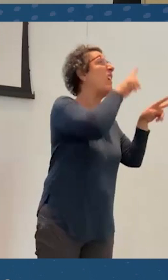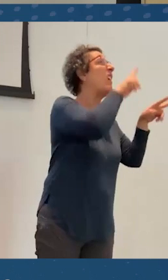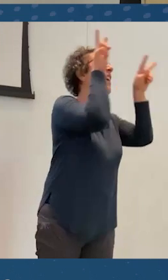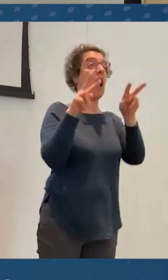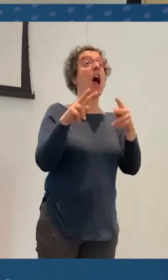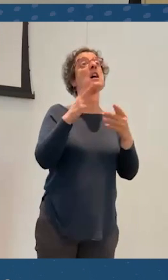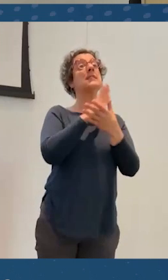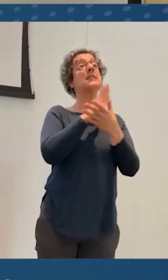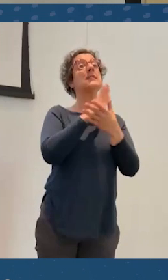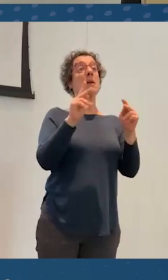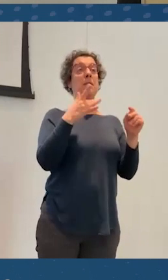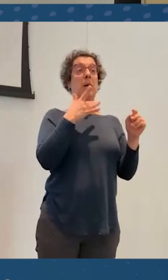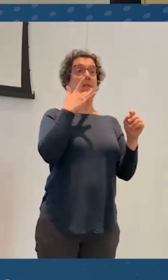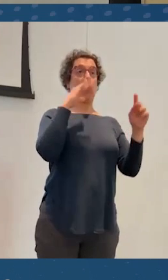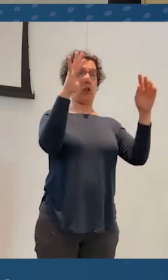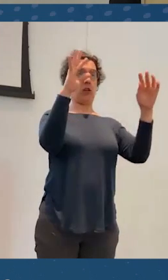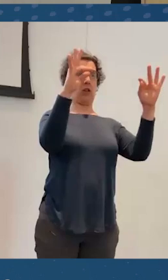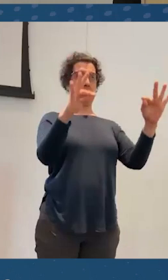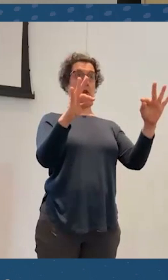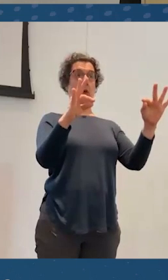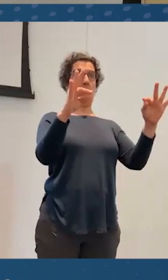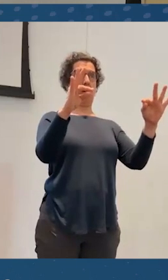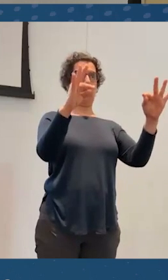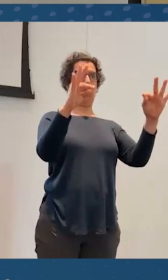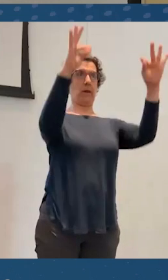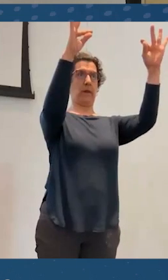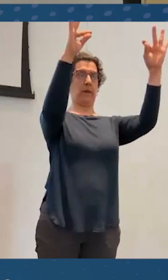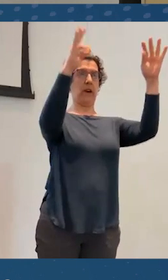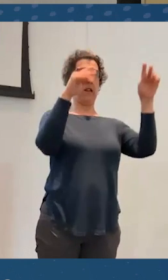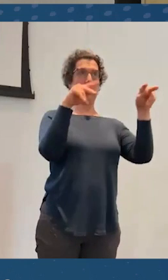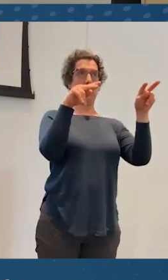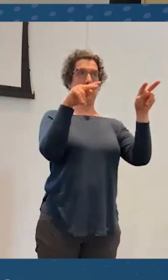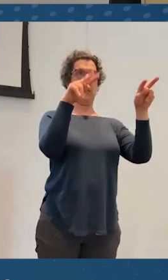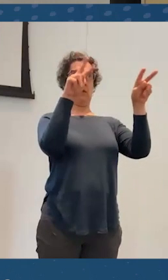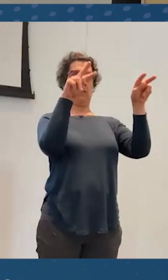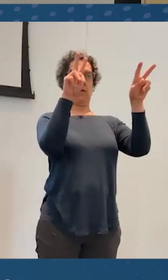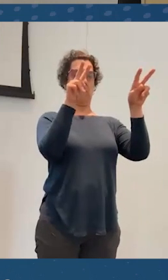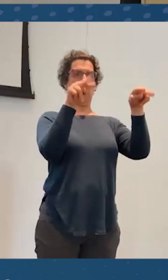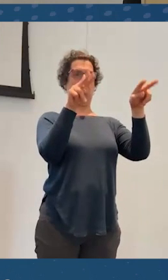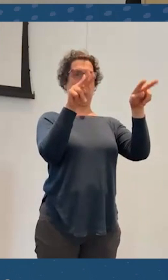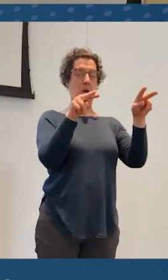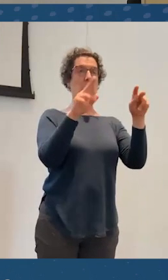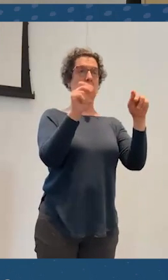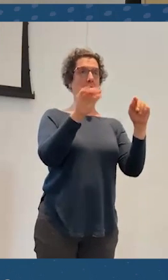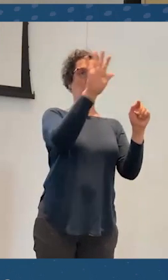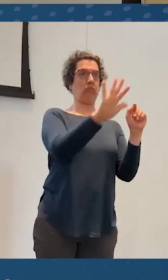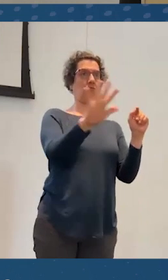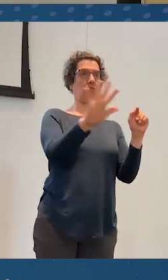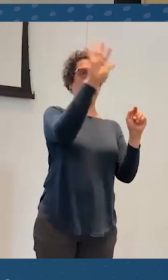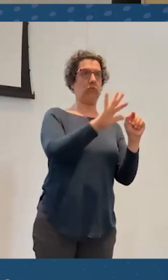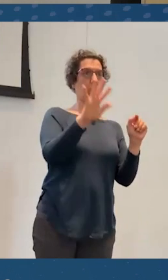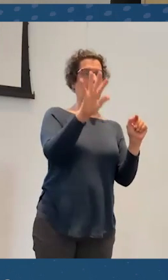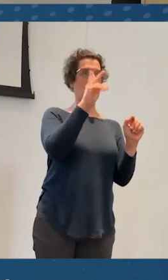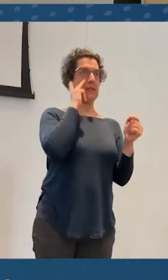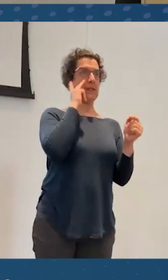just a little bit or up just a little bit, just to give them that more central space to see things and not